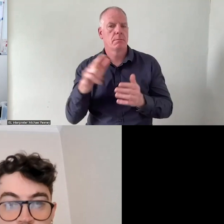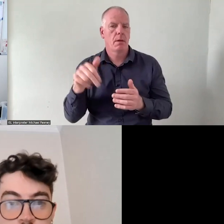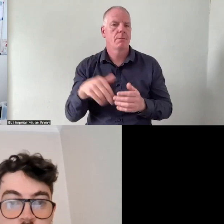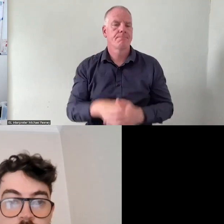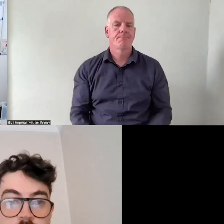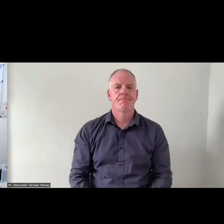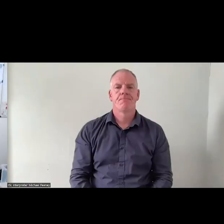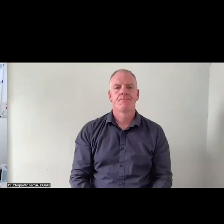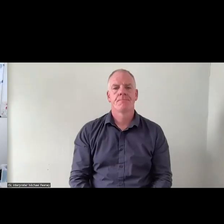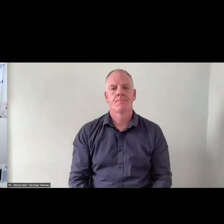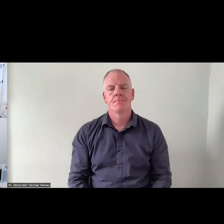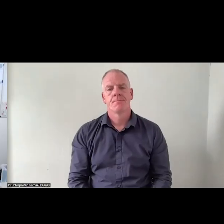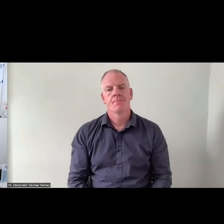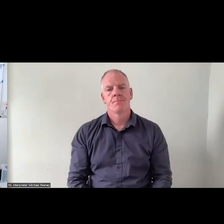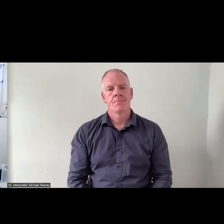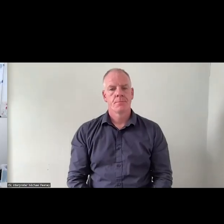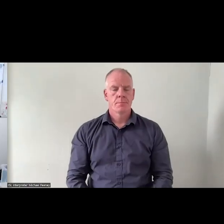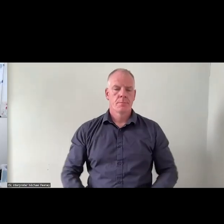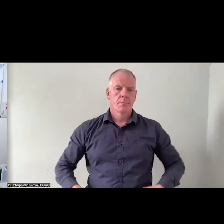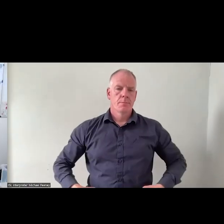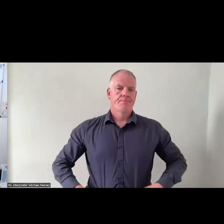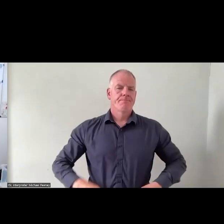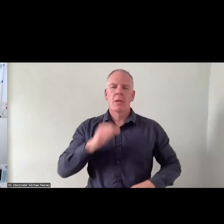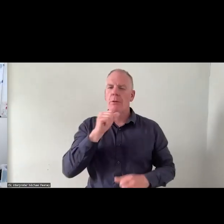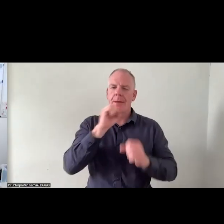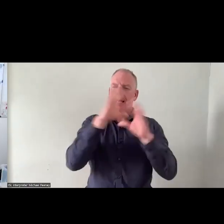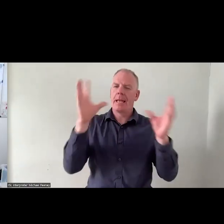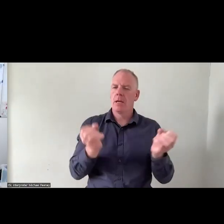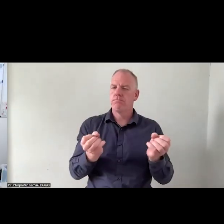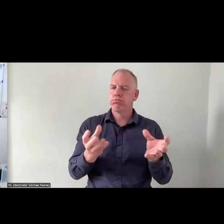So, perhaps that didn't come across quite as well as it should have done.